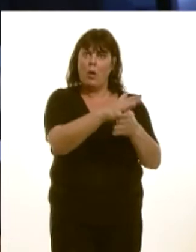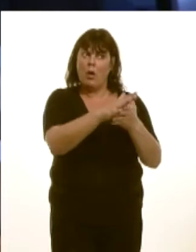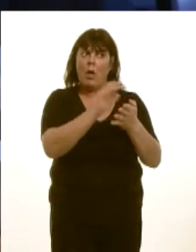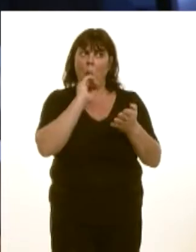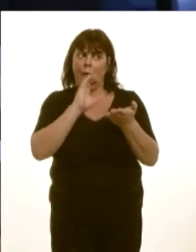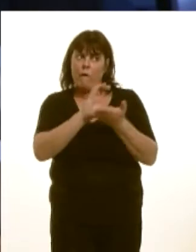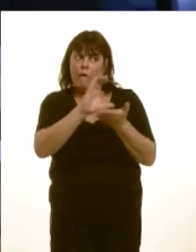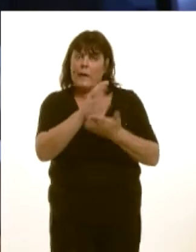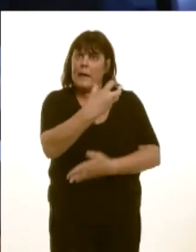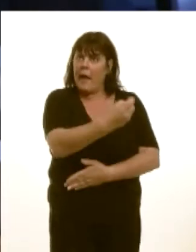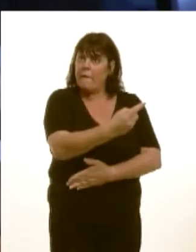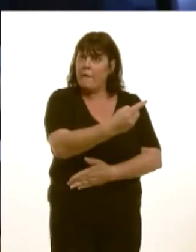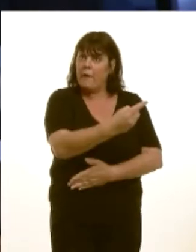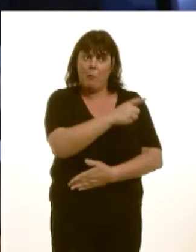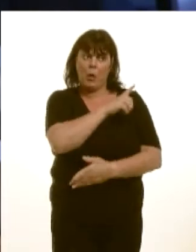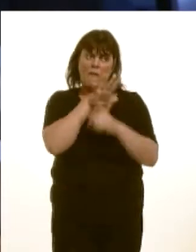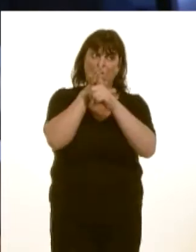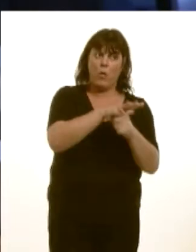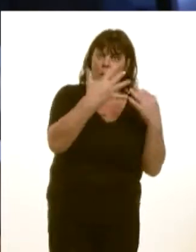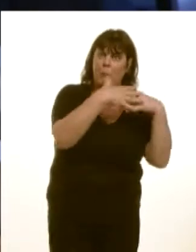funding and will a business case also have to be put together for those mergers?